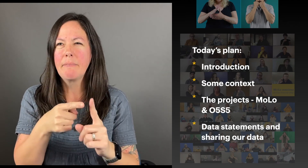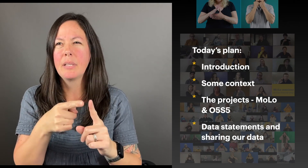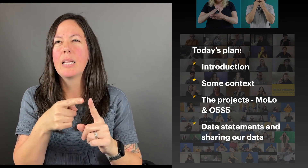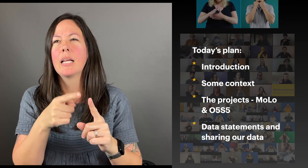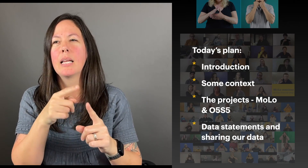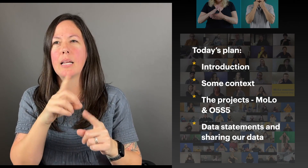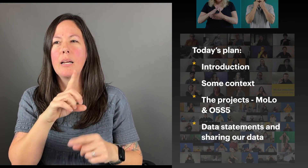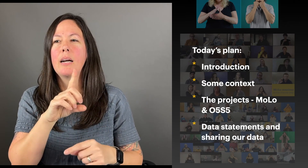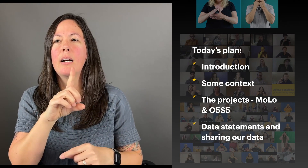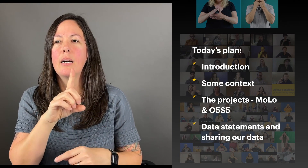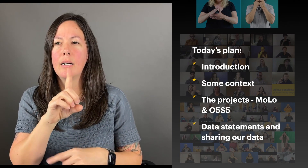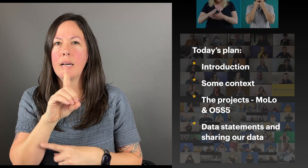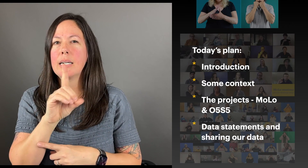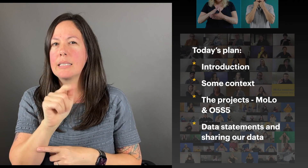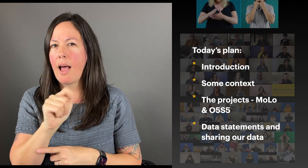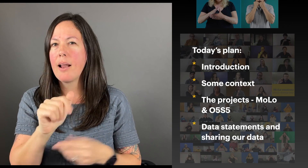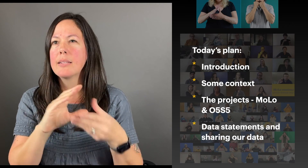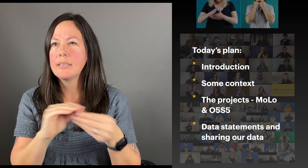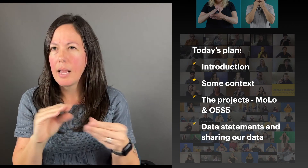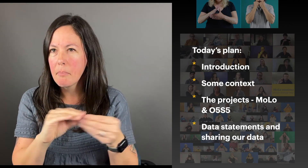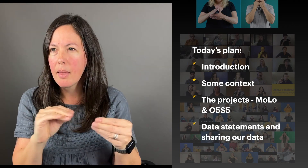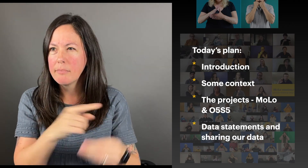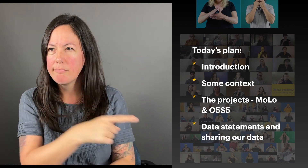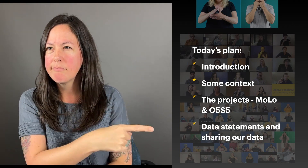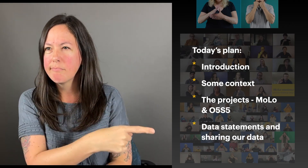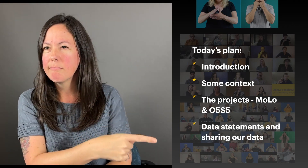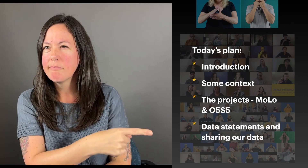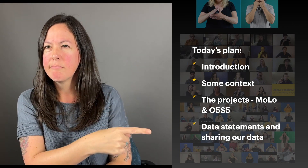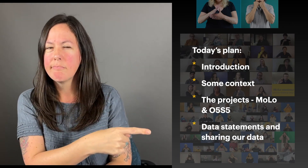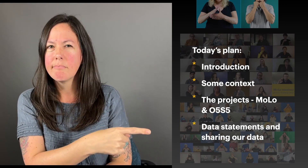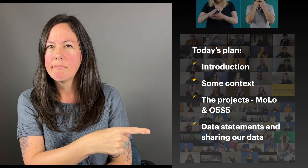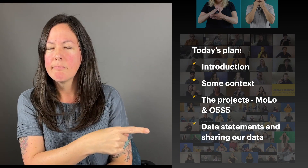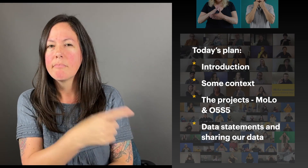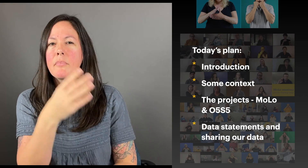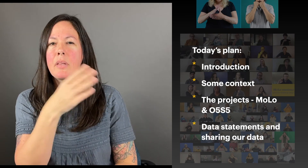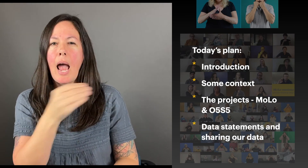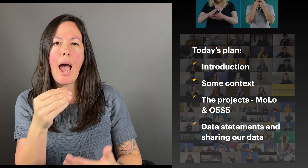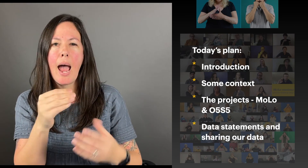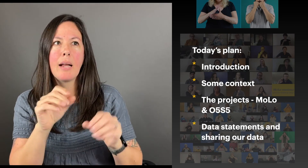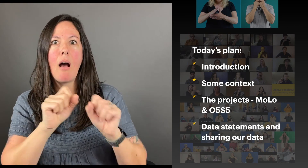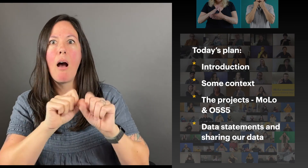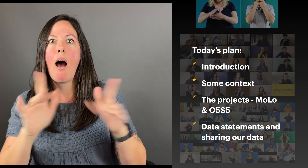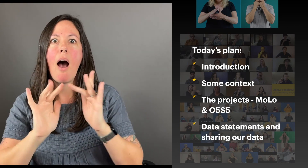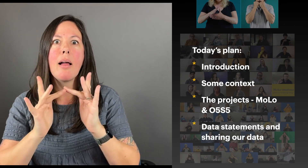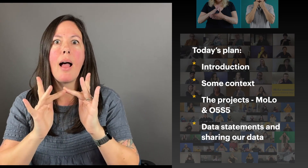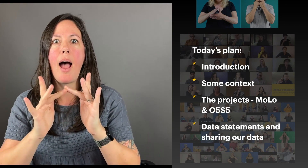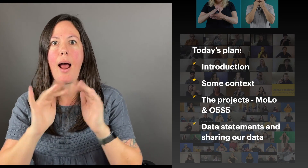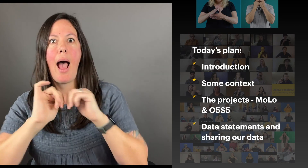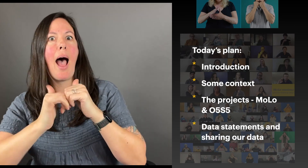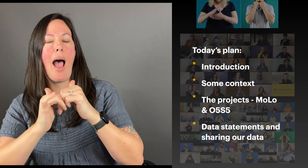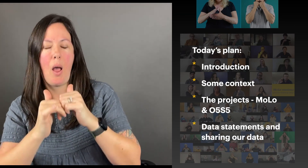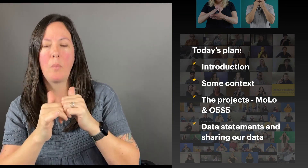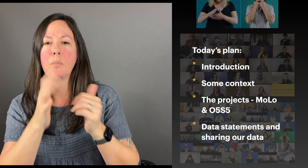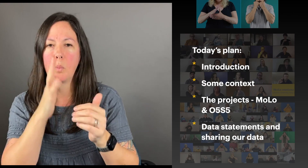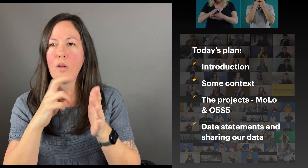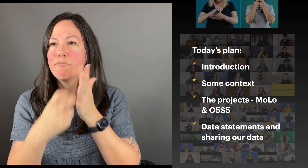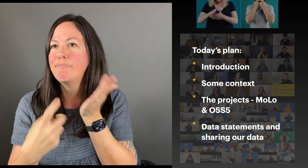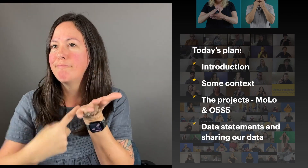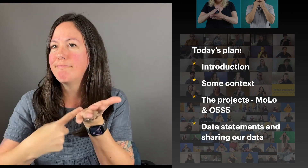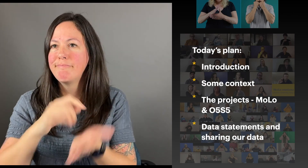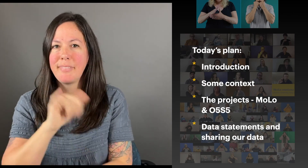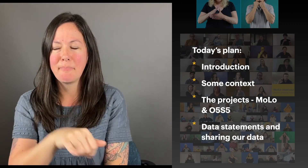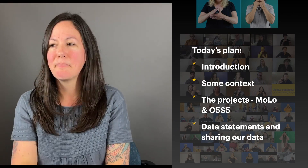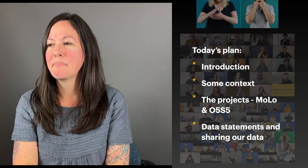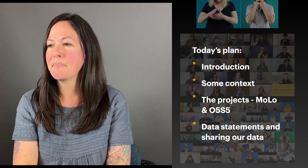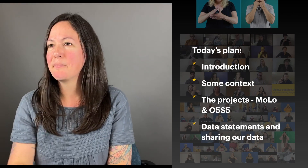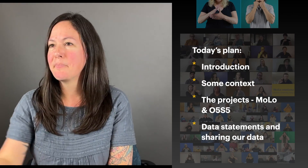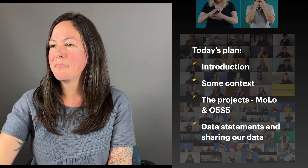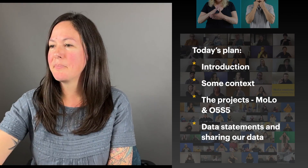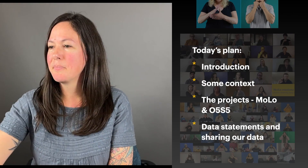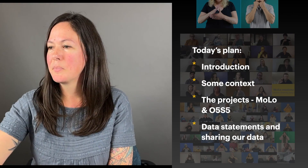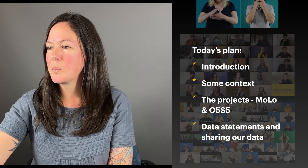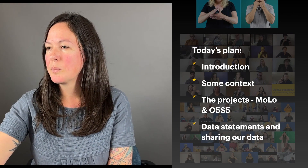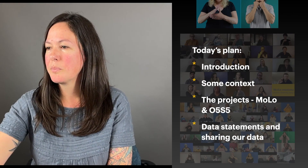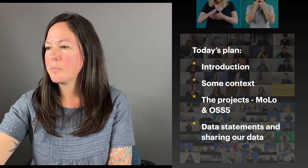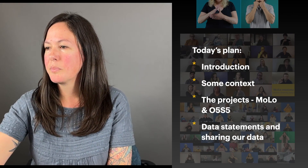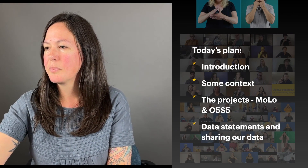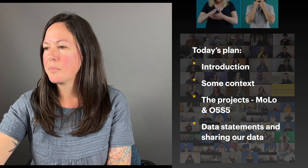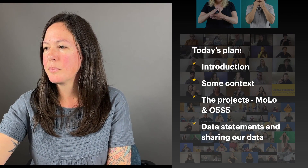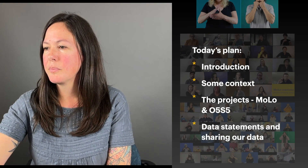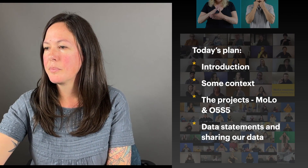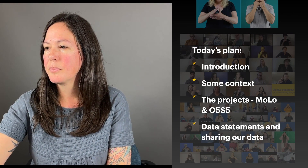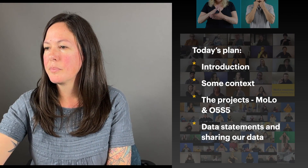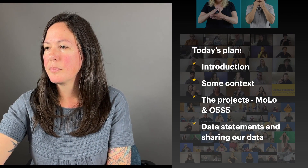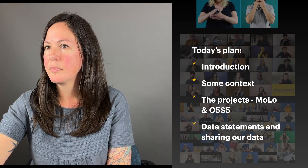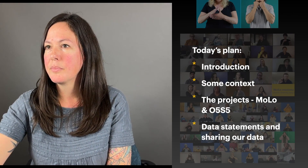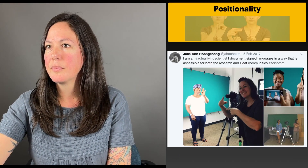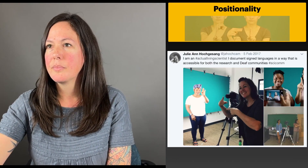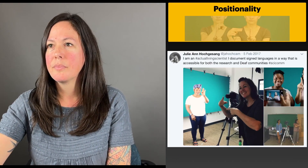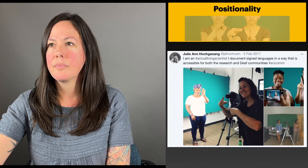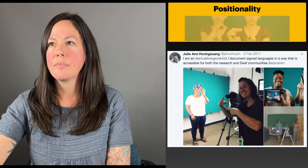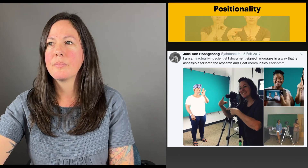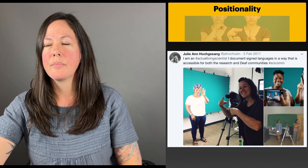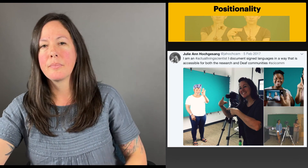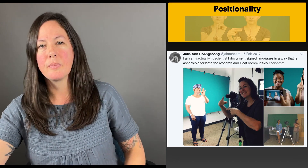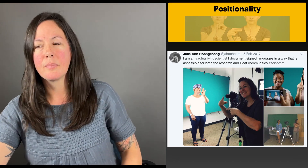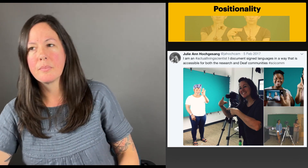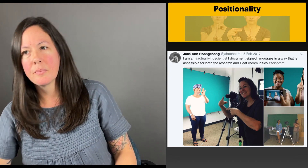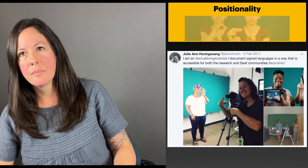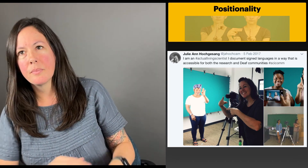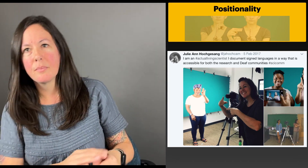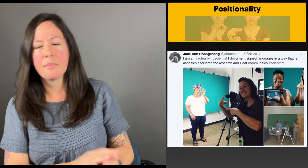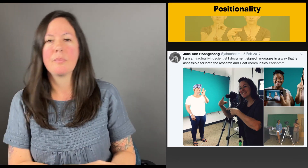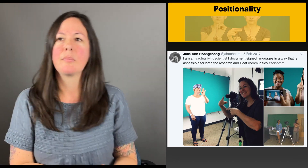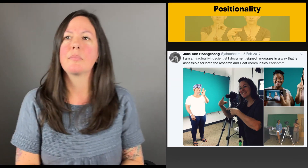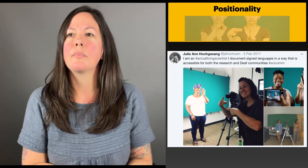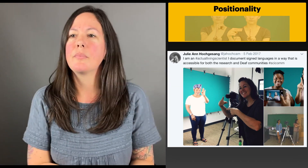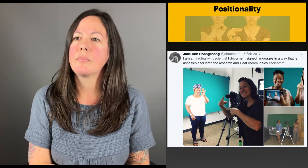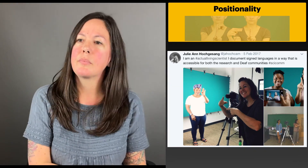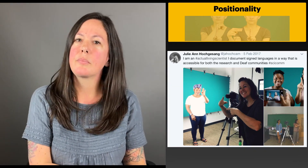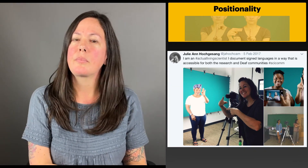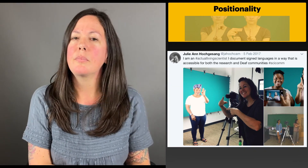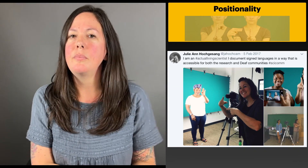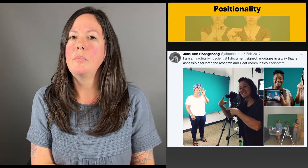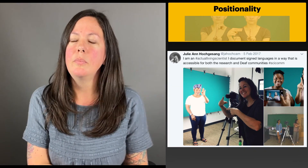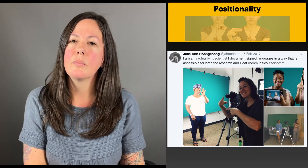I will talk about data statements and how I'm thinking about sharing the data.